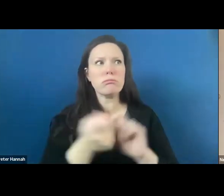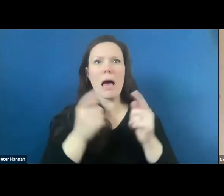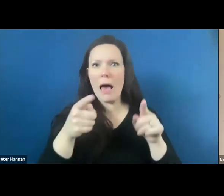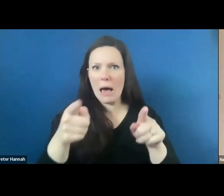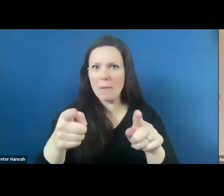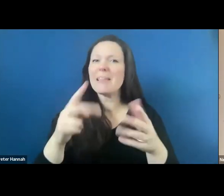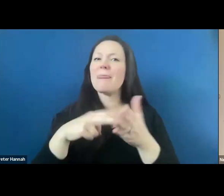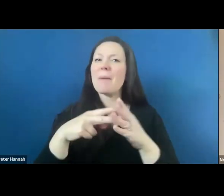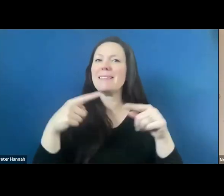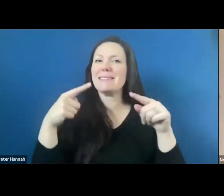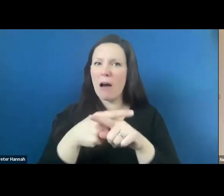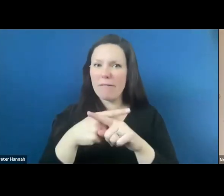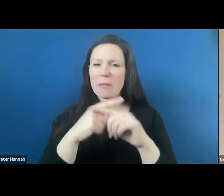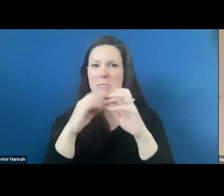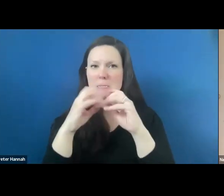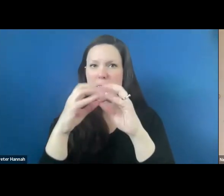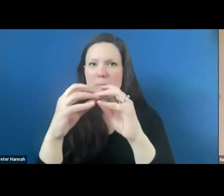wreaks havoc on our lives.